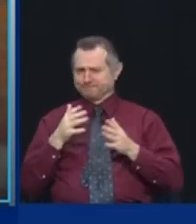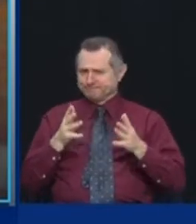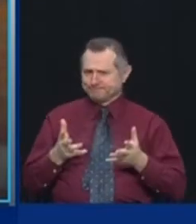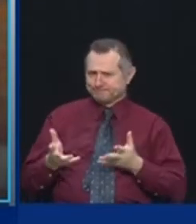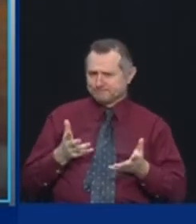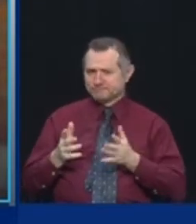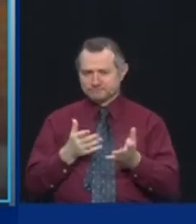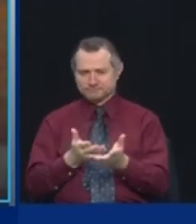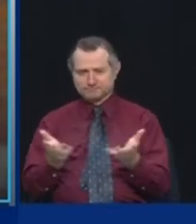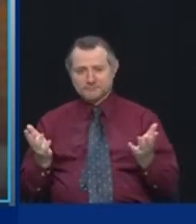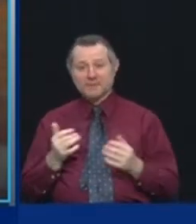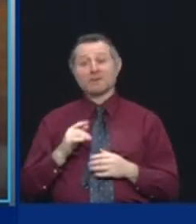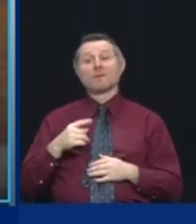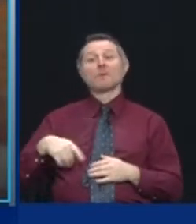IT RECOGNIZES THE CIVIC